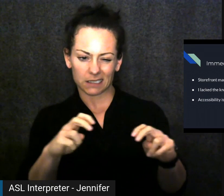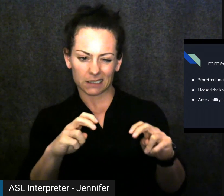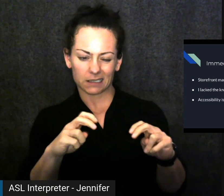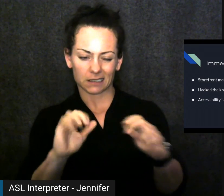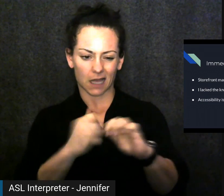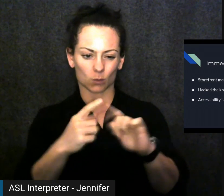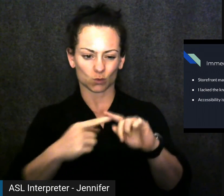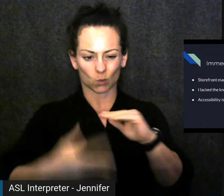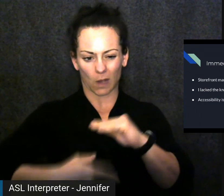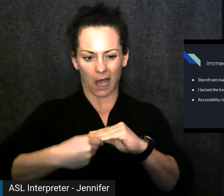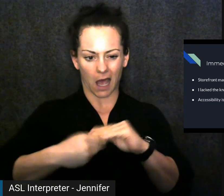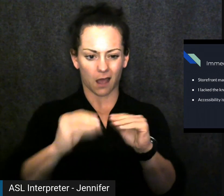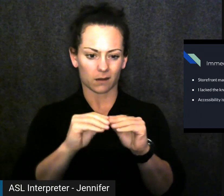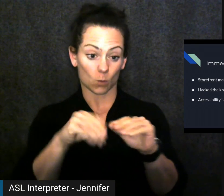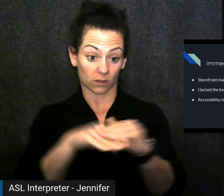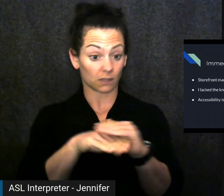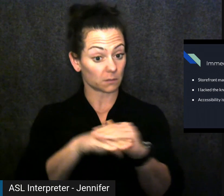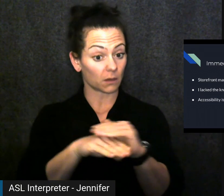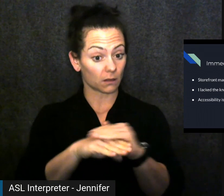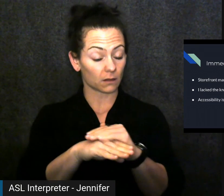That did add a layer of difficulty though.